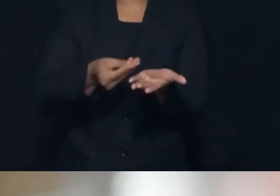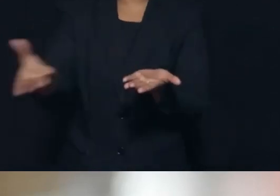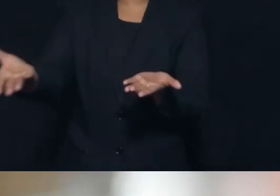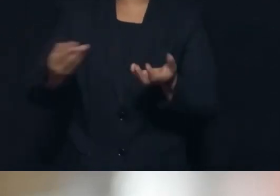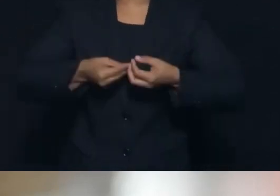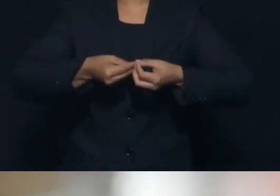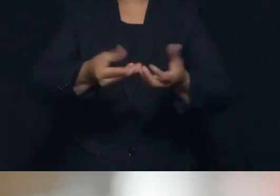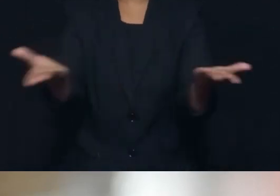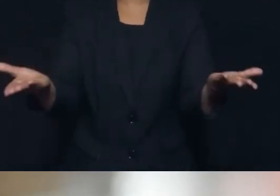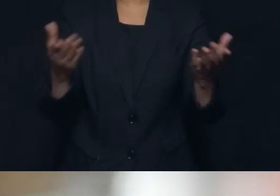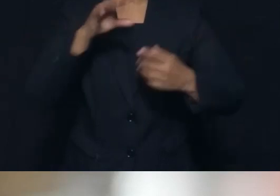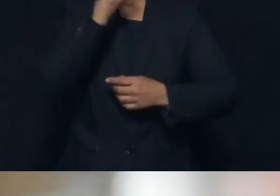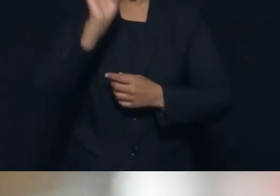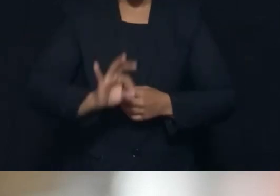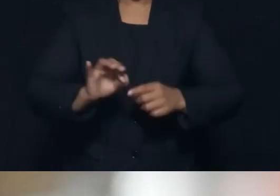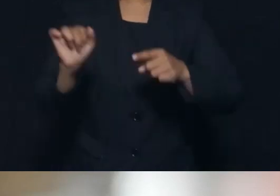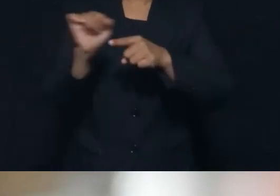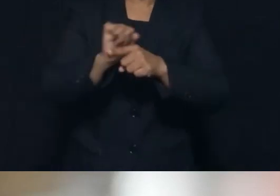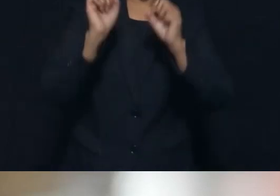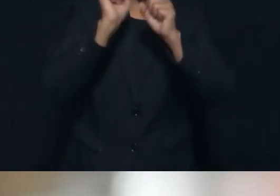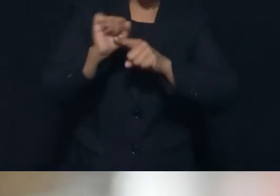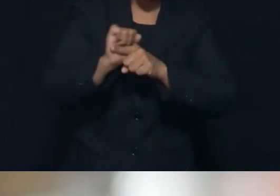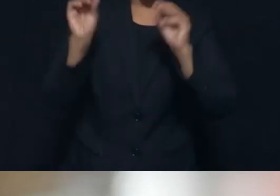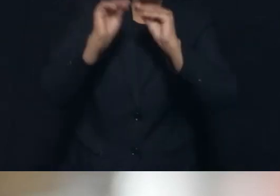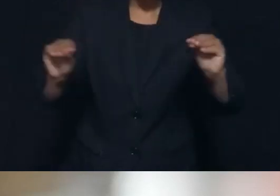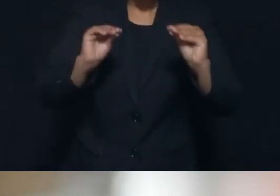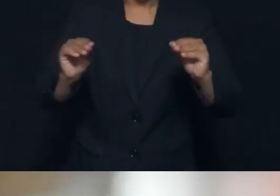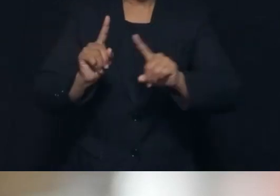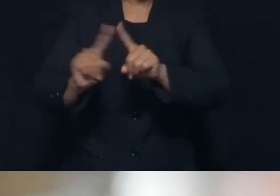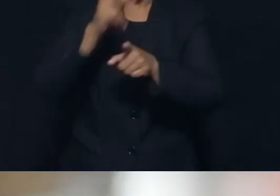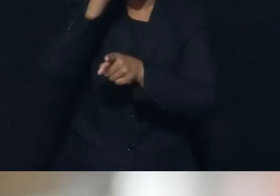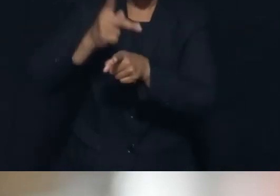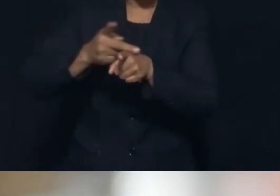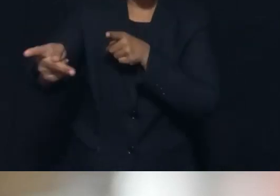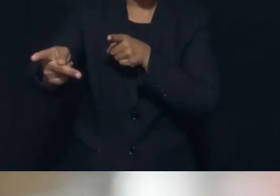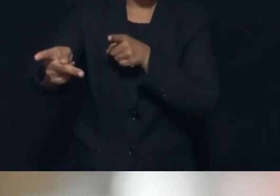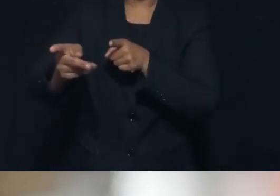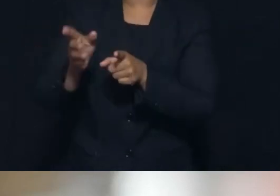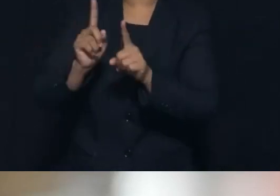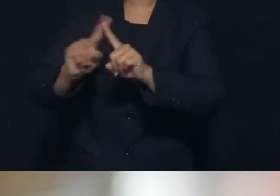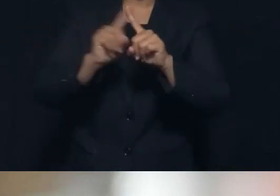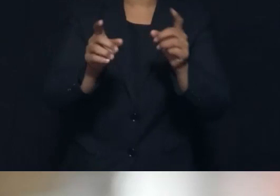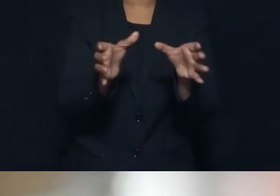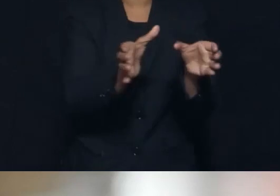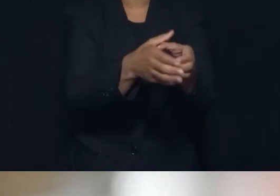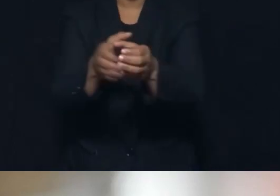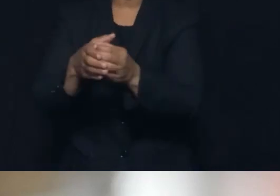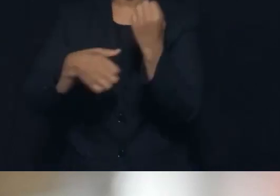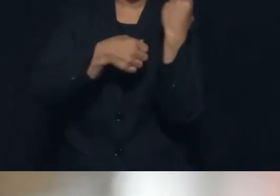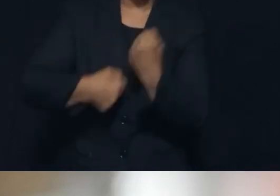It is the area of telecommunications, persons with disabilities can participate in the meetings,